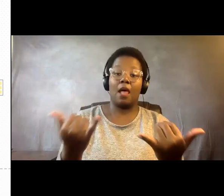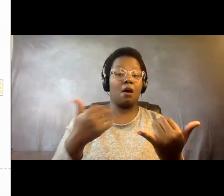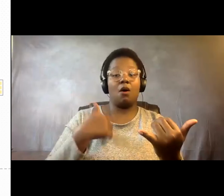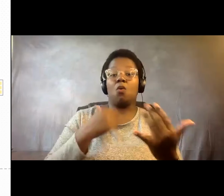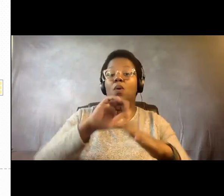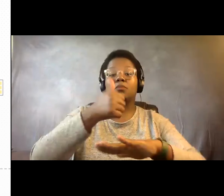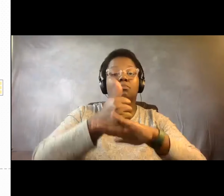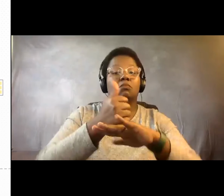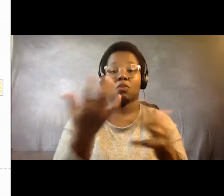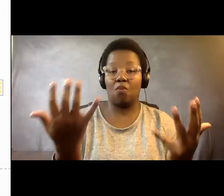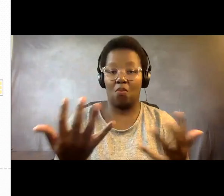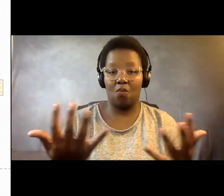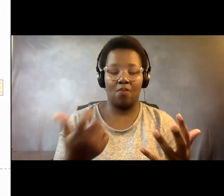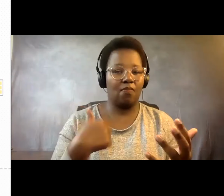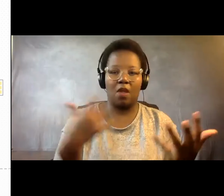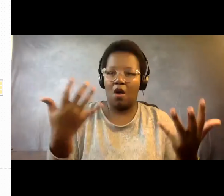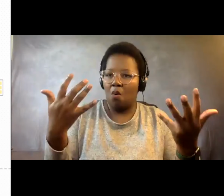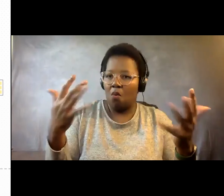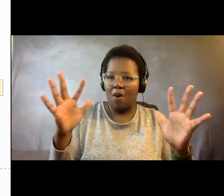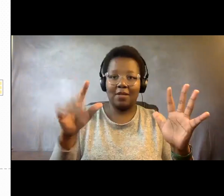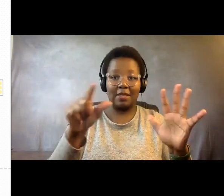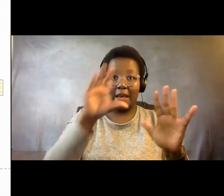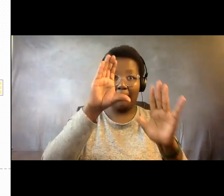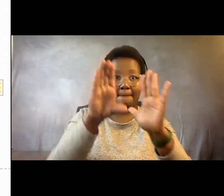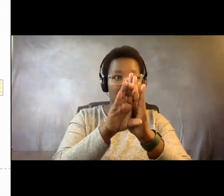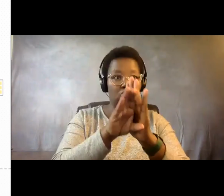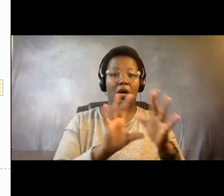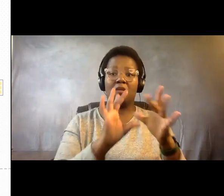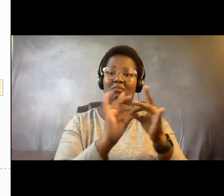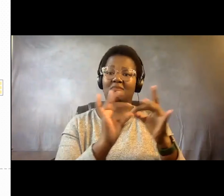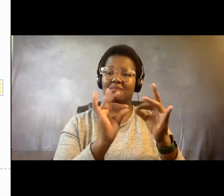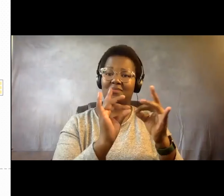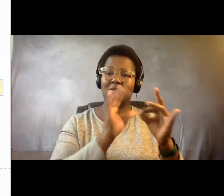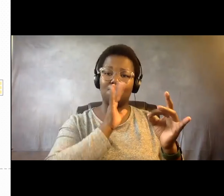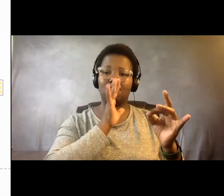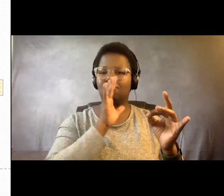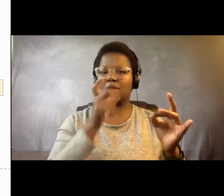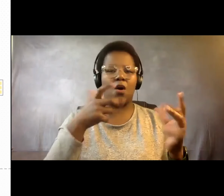anything announced for the image because I assume it's going to be displayed with a lot of other